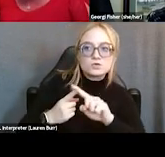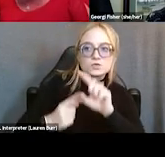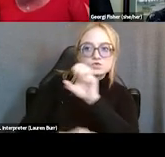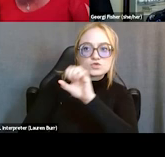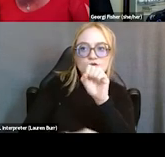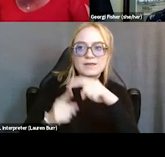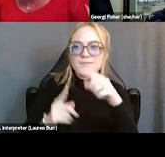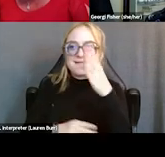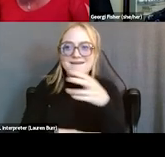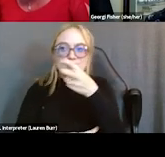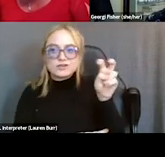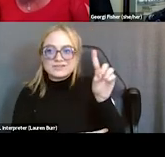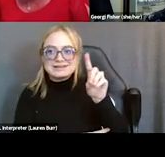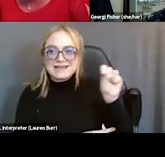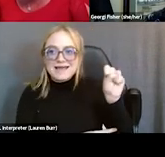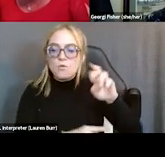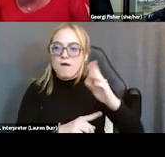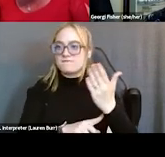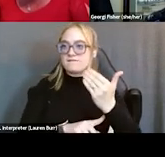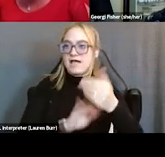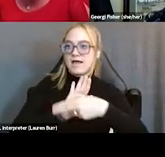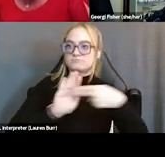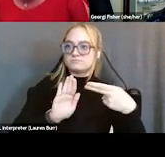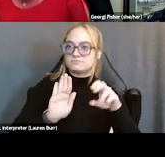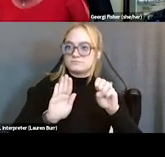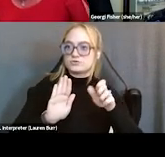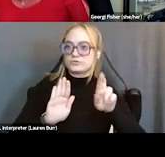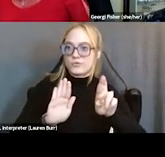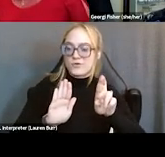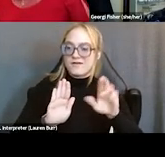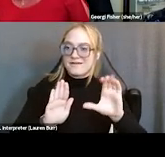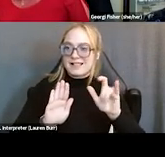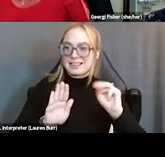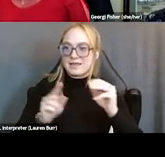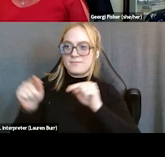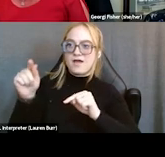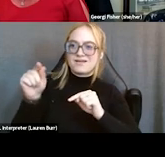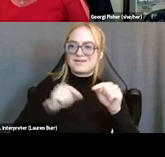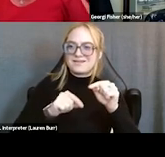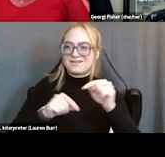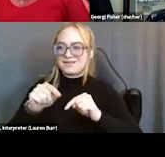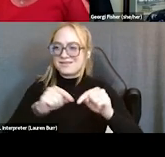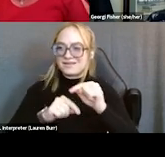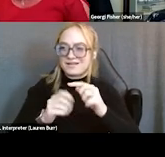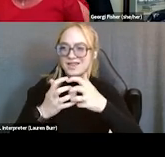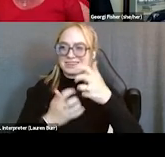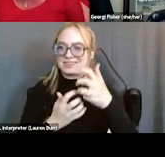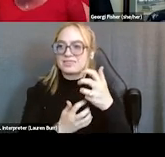to DDS or getting flagged as SOAR, or having claims sort of moved forward in the process in this way that Millie, you know,